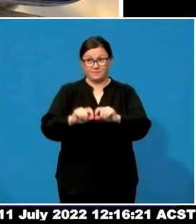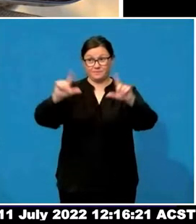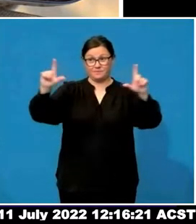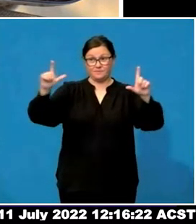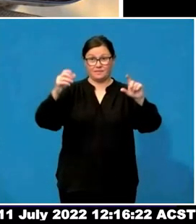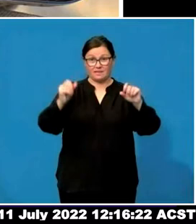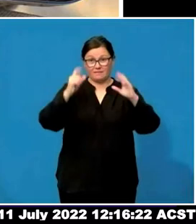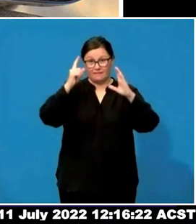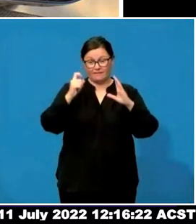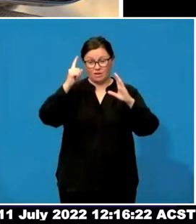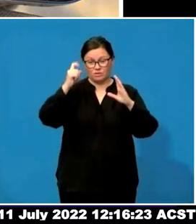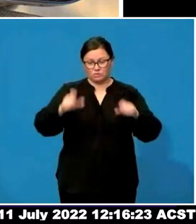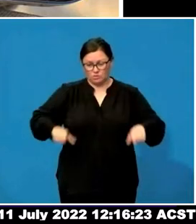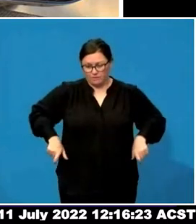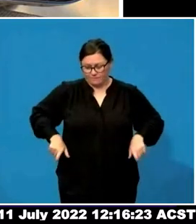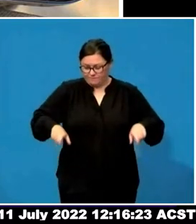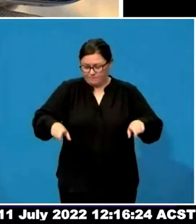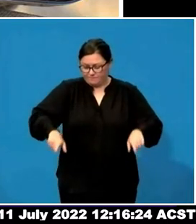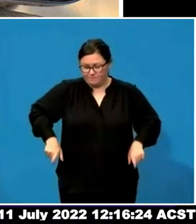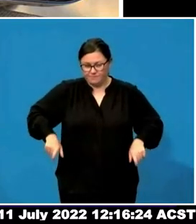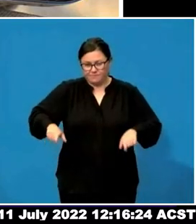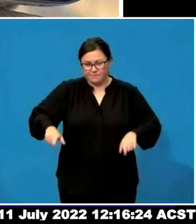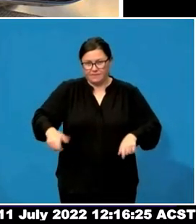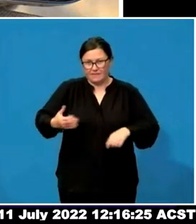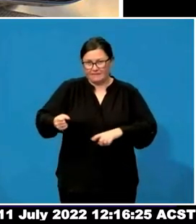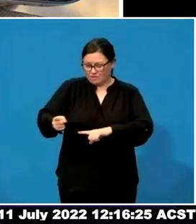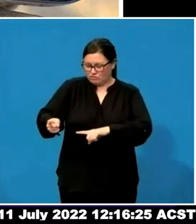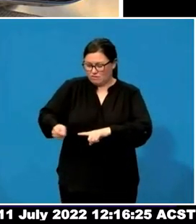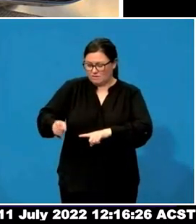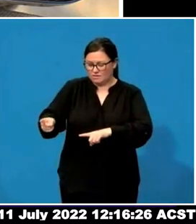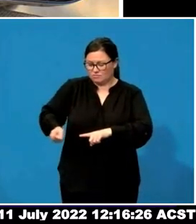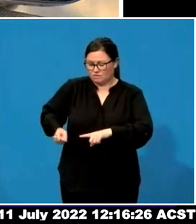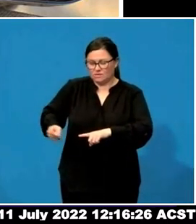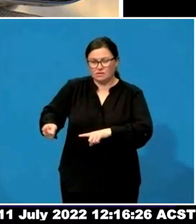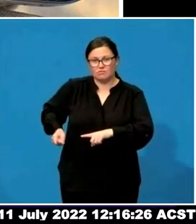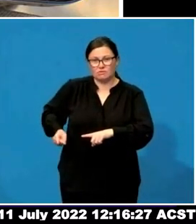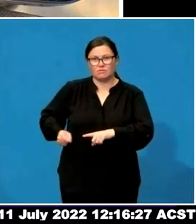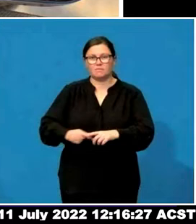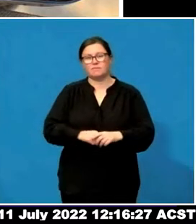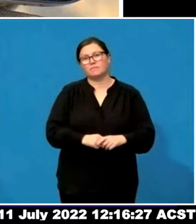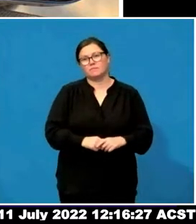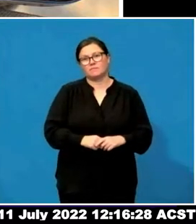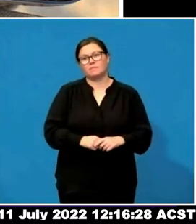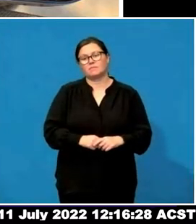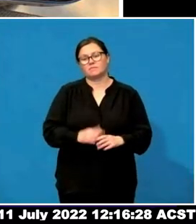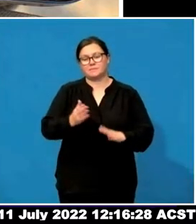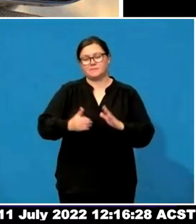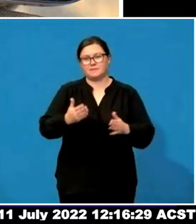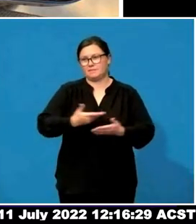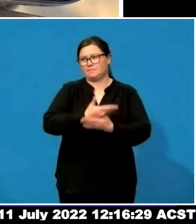it. Just so people who might be listening can see what we're talking about and why